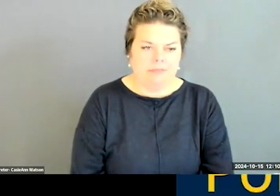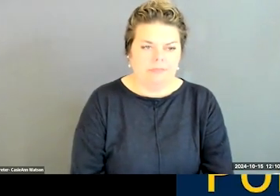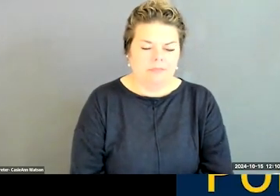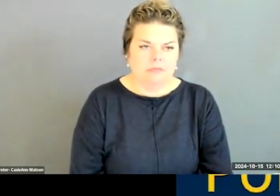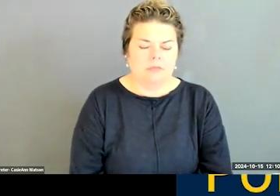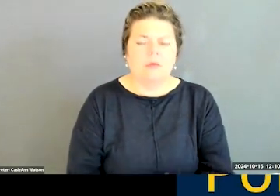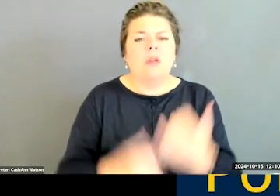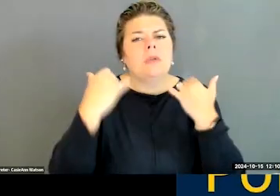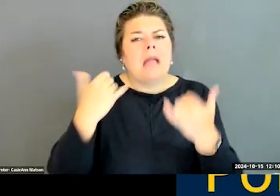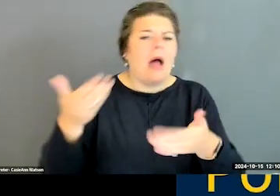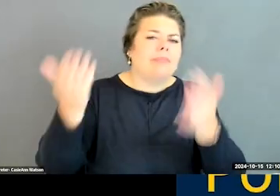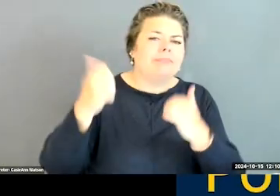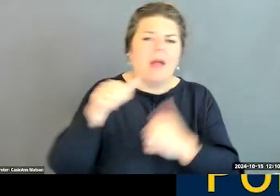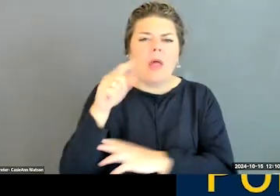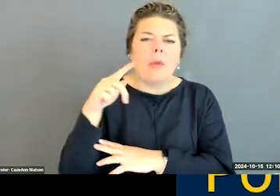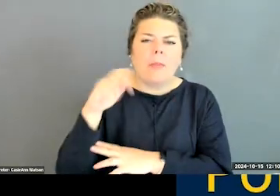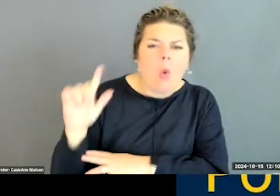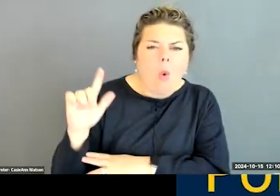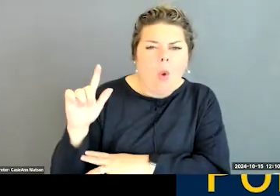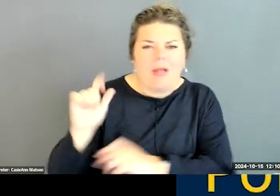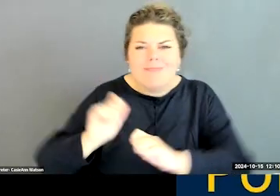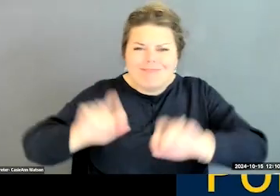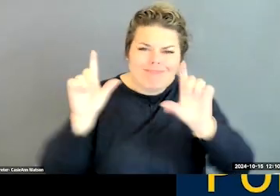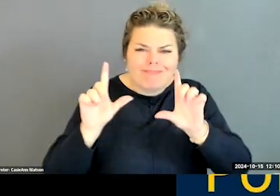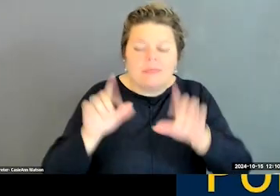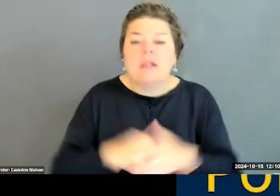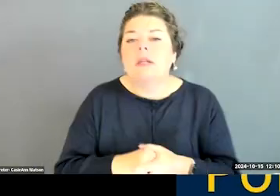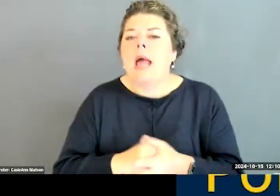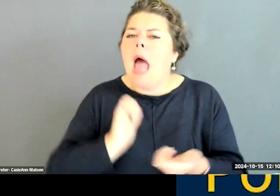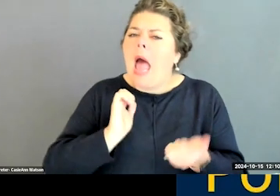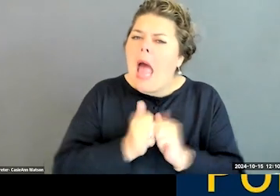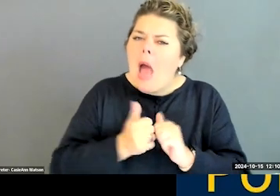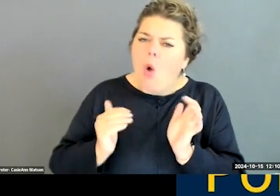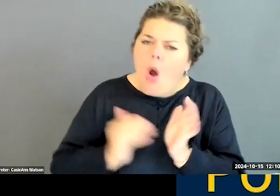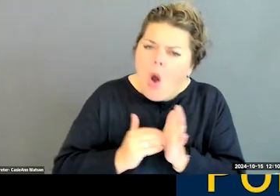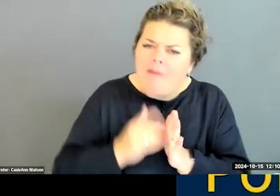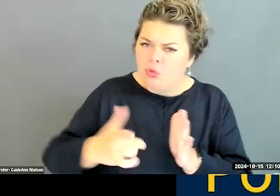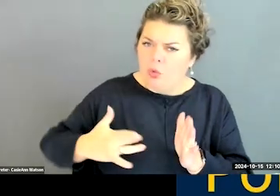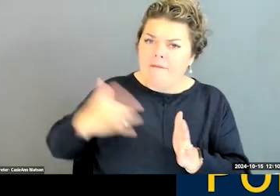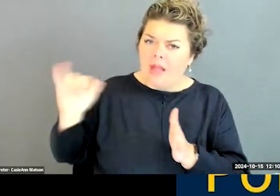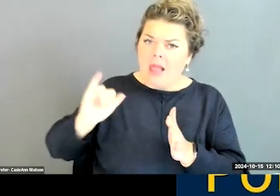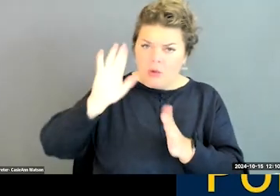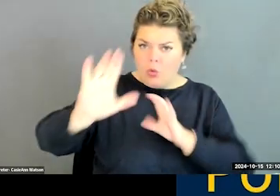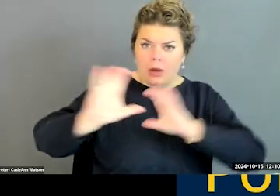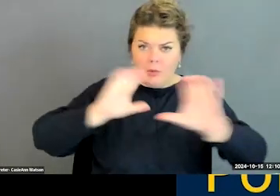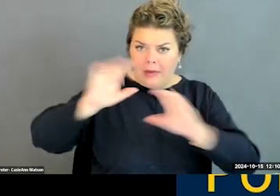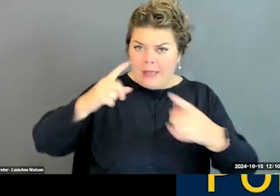So now let's take another quick poll. So how often do you feel like you are communicating effectively with others?